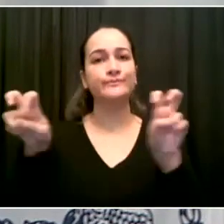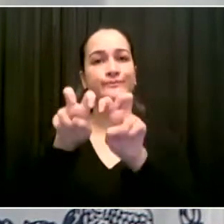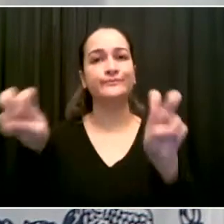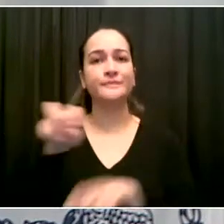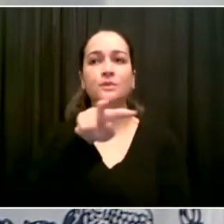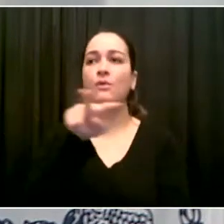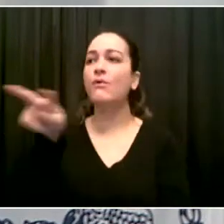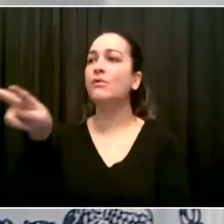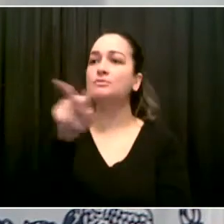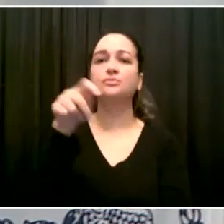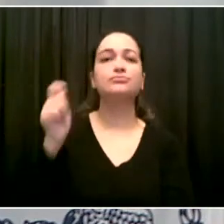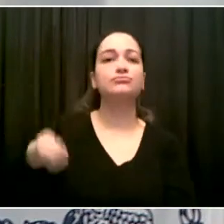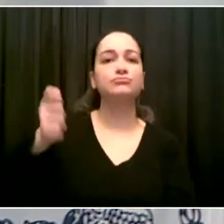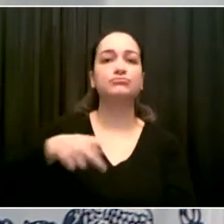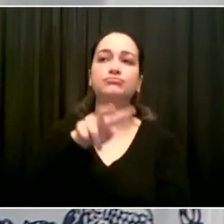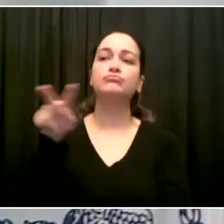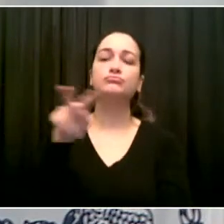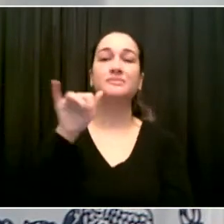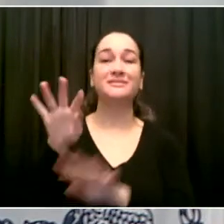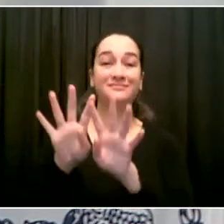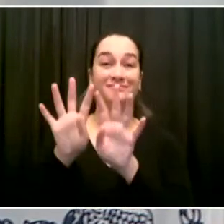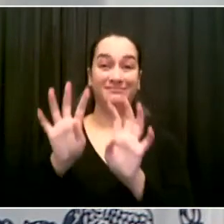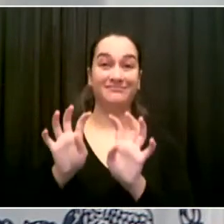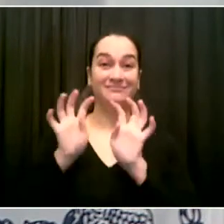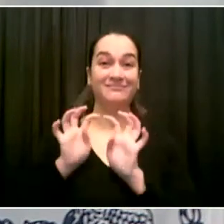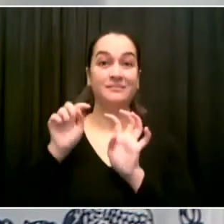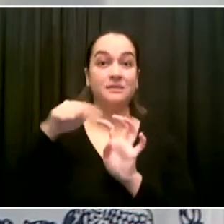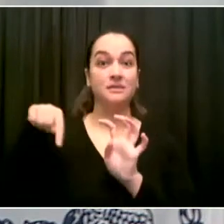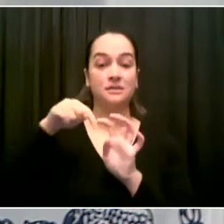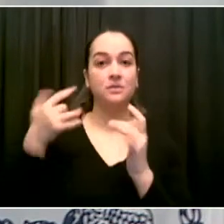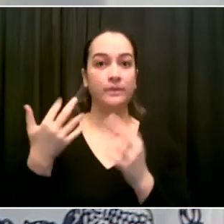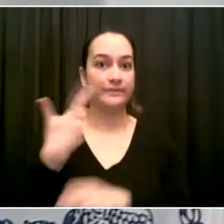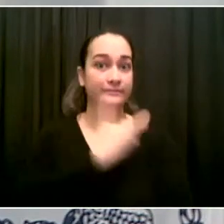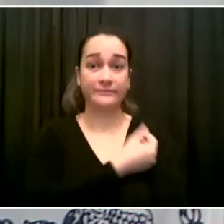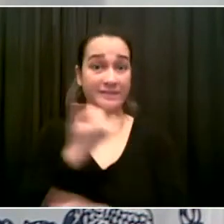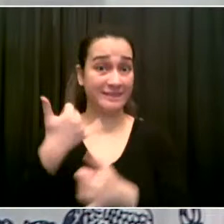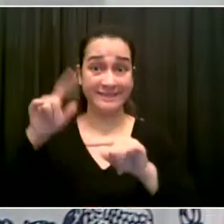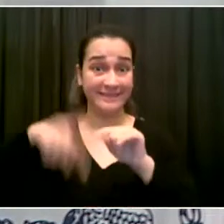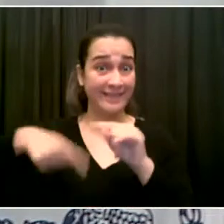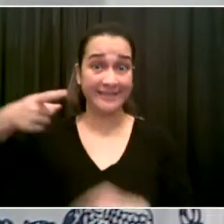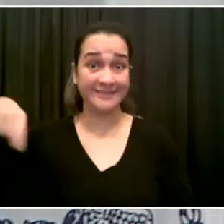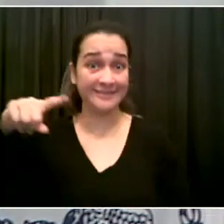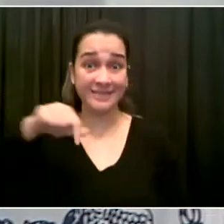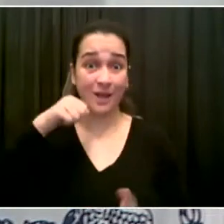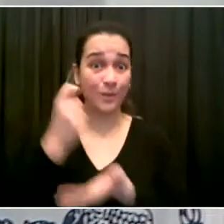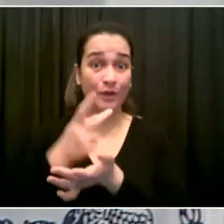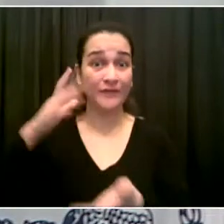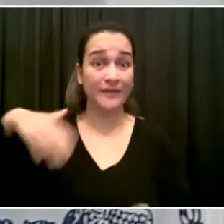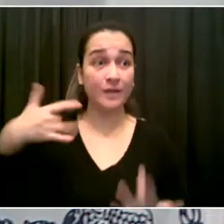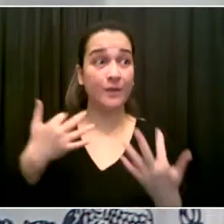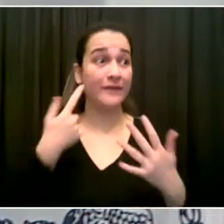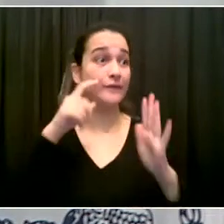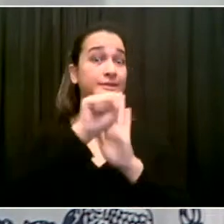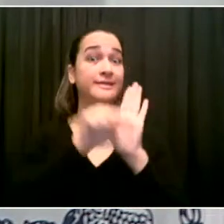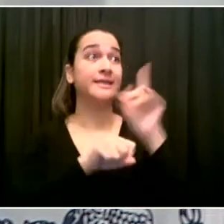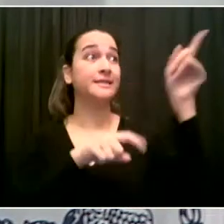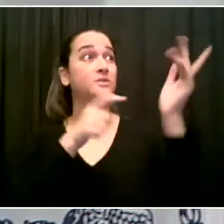EBEN TALKING ABOUT FOR MONTHS. RIGHT T AWAY THEY SHOULD GIVE NEW W YORK CITY THE FREEDOM TO VACCINANATE JUJUO RS